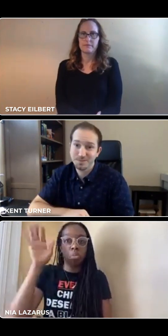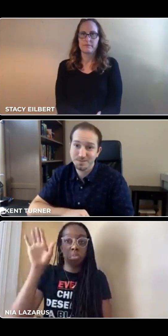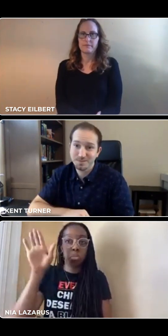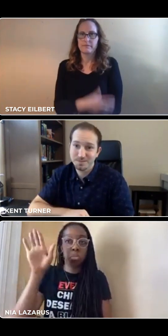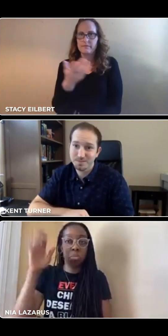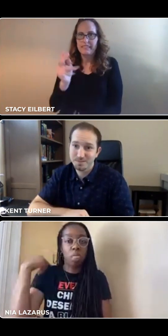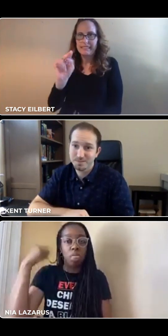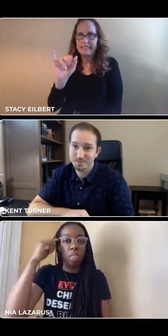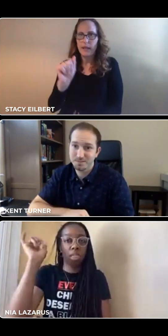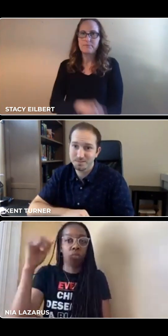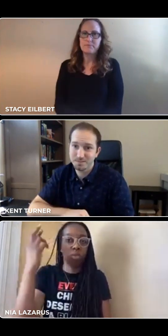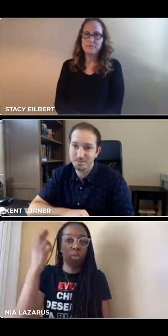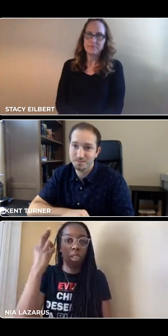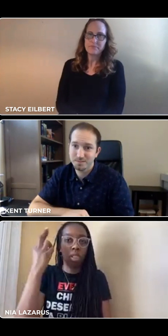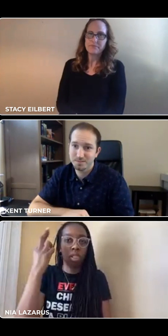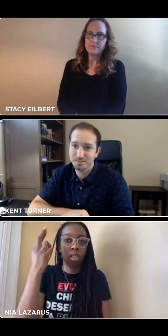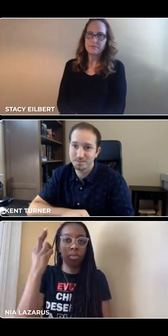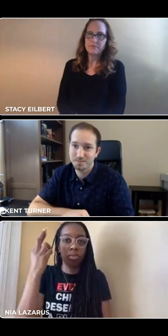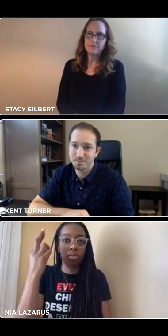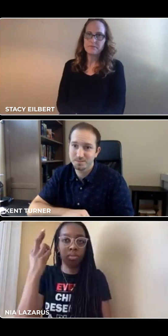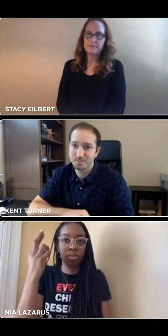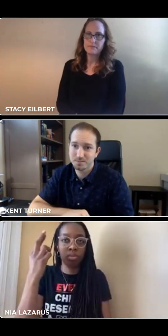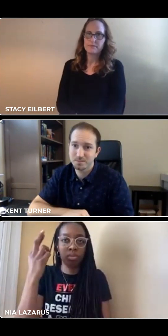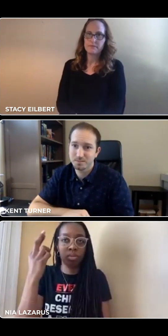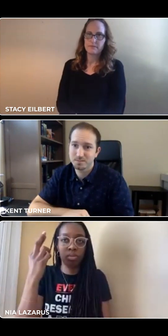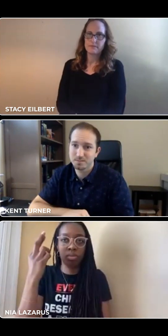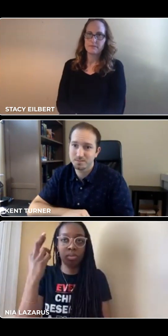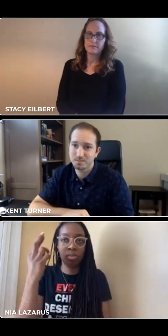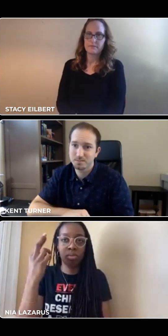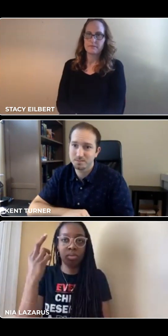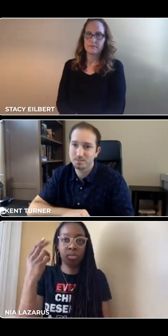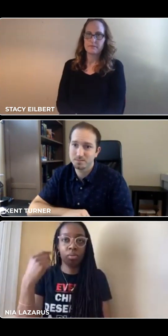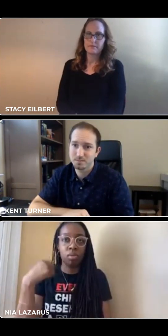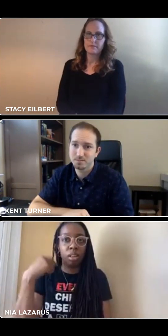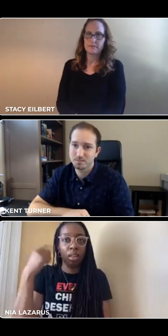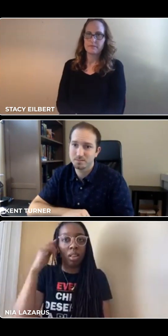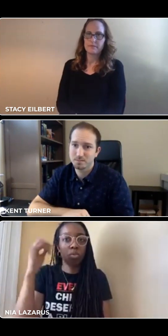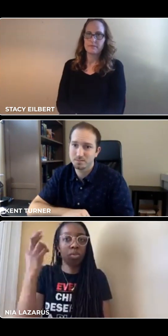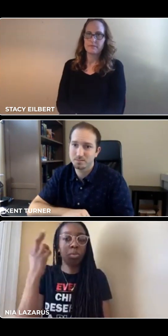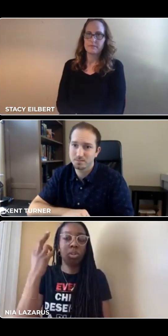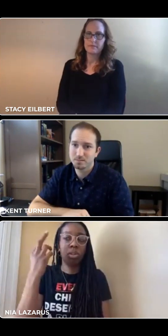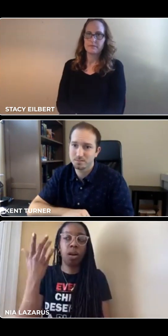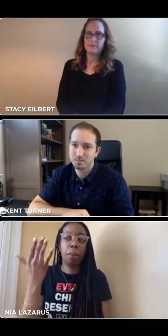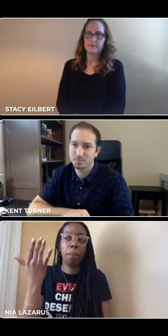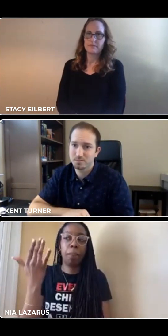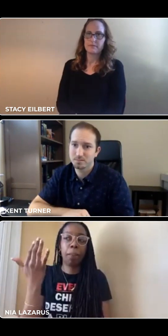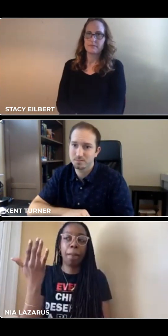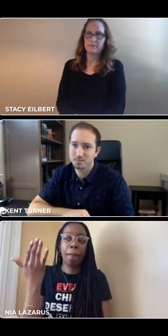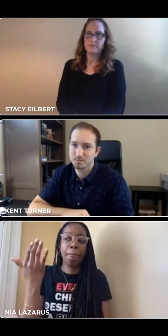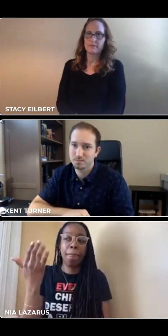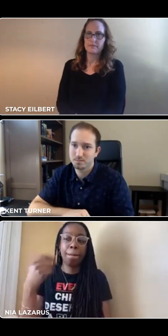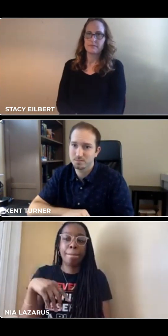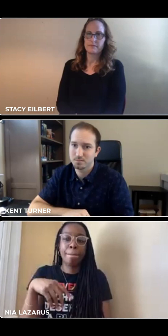Nia? I think it's reasonable. I think that is reasonable.